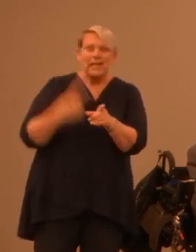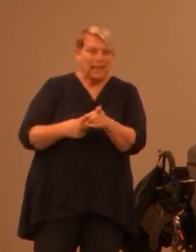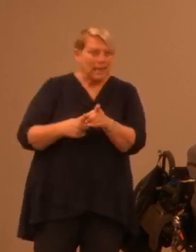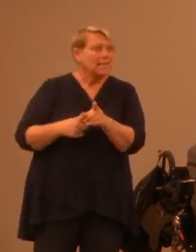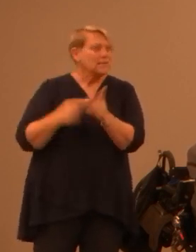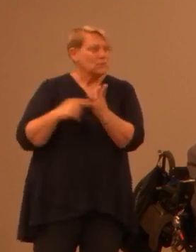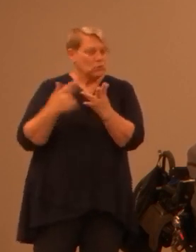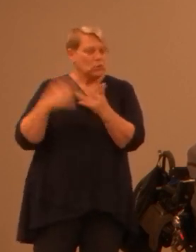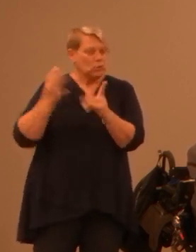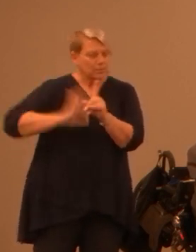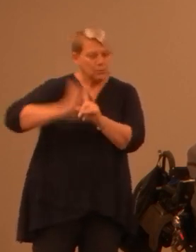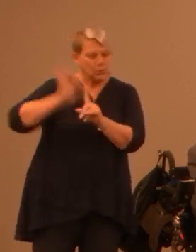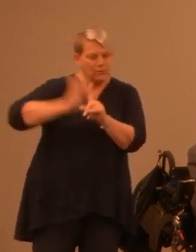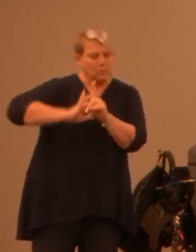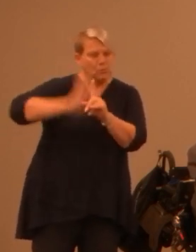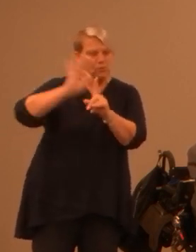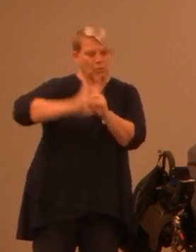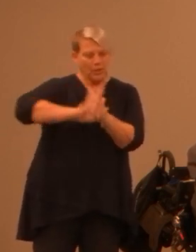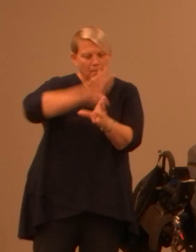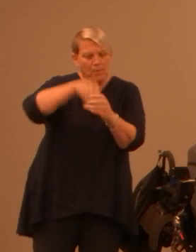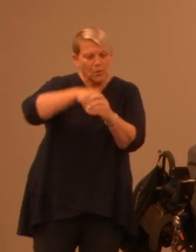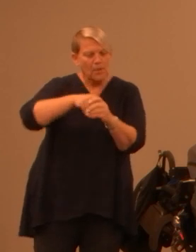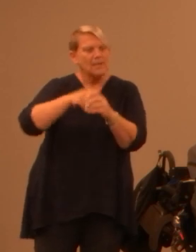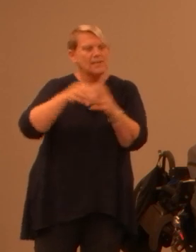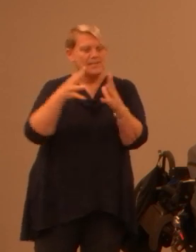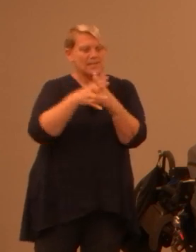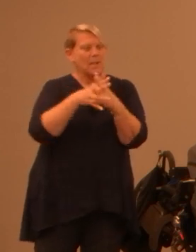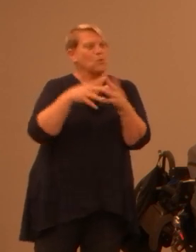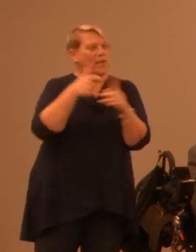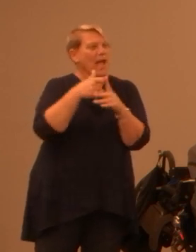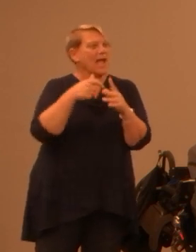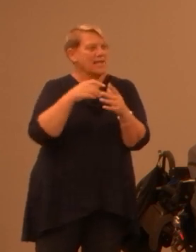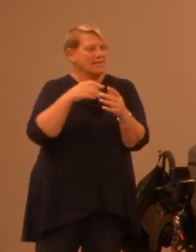improve and implement WCAG standards across all of our products and our app